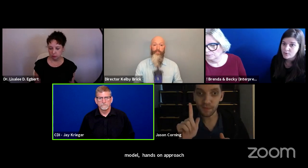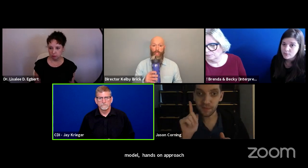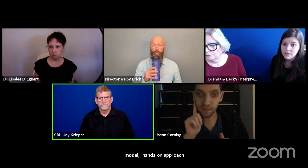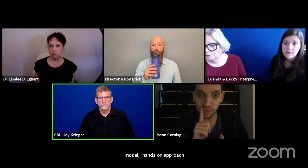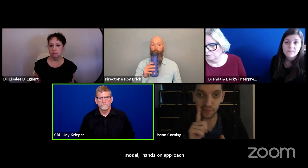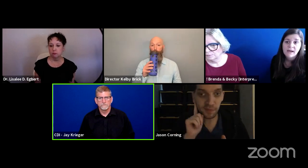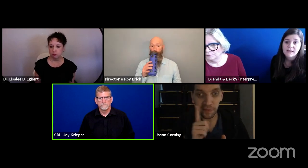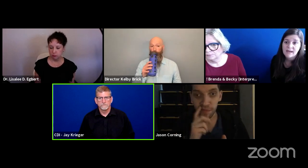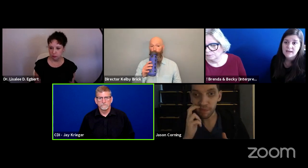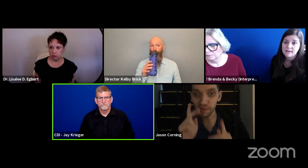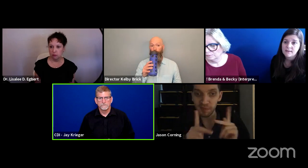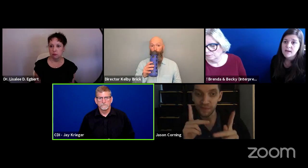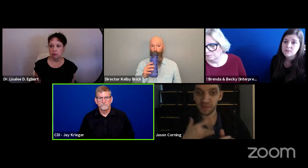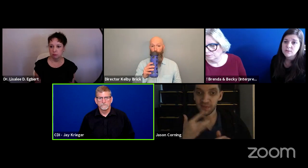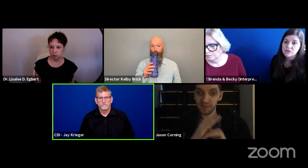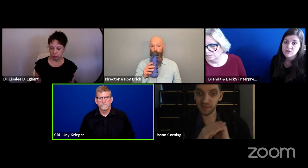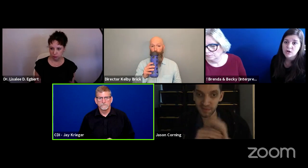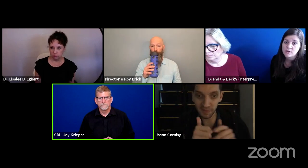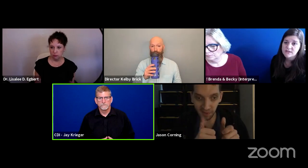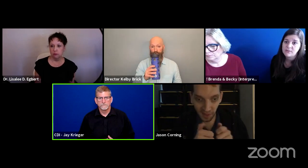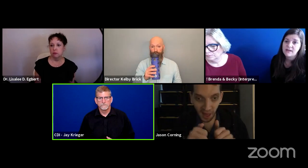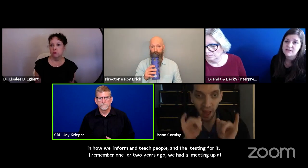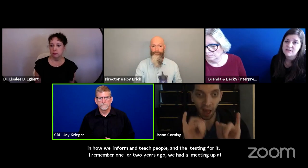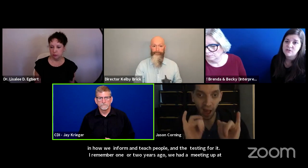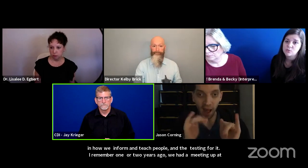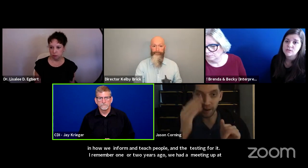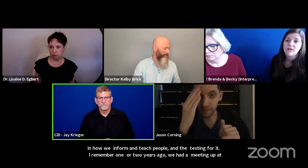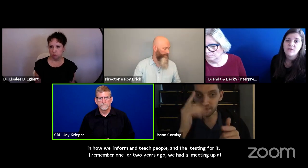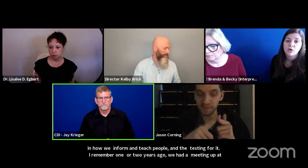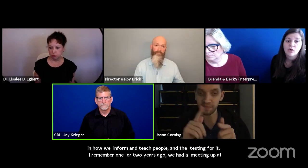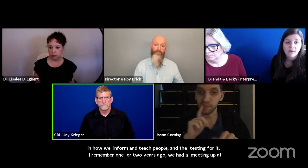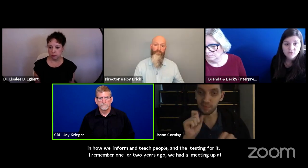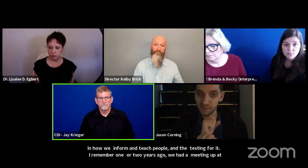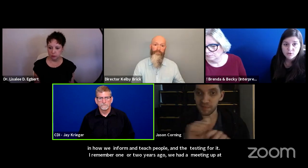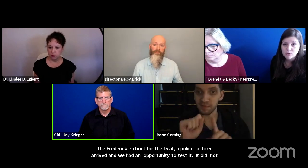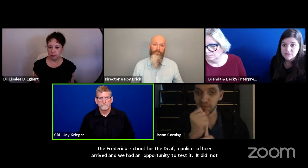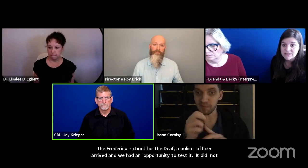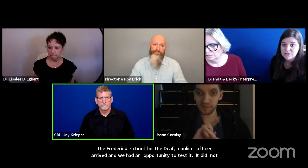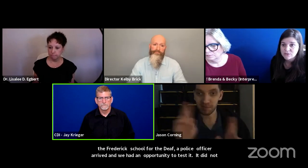Again, I just want to make slur that all deafblind individuals feel comfortable using this new